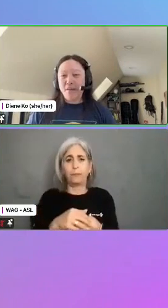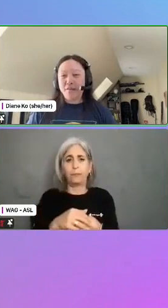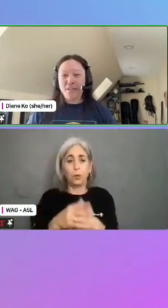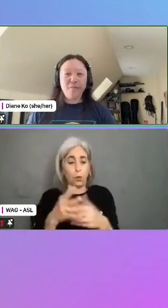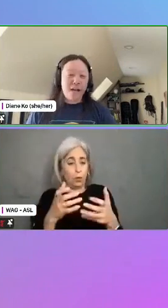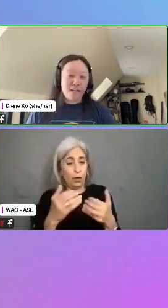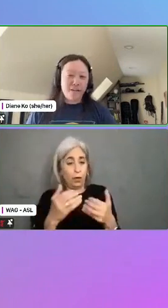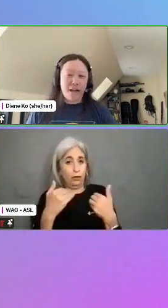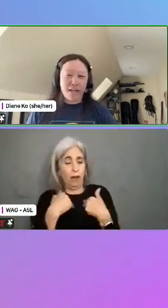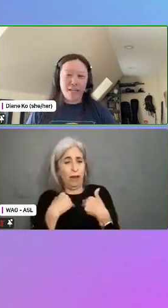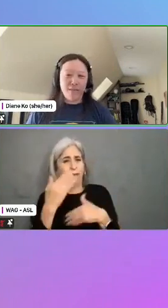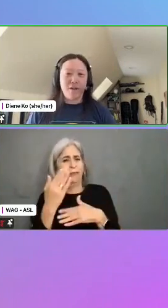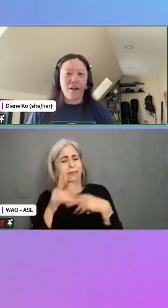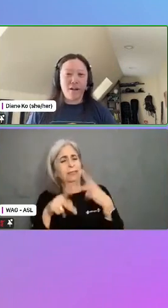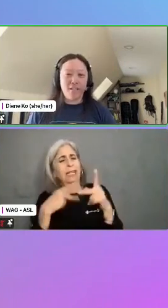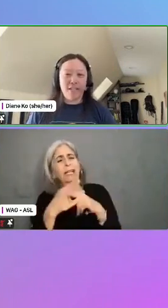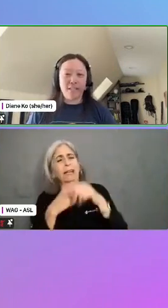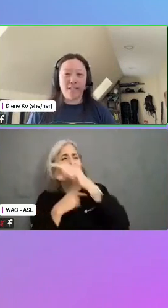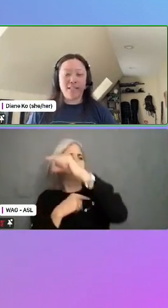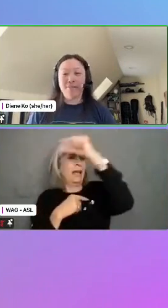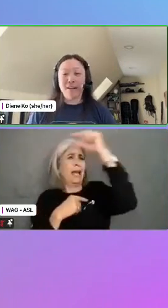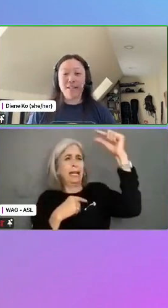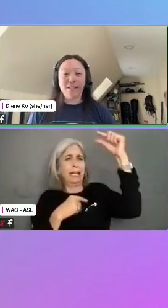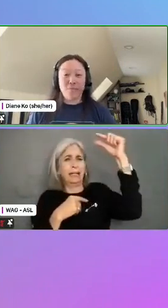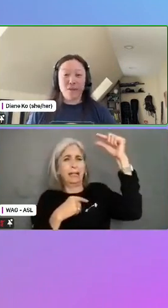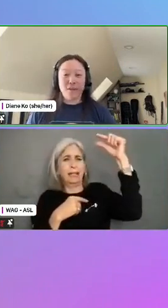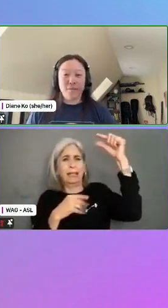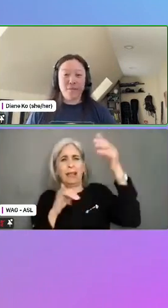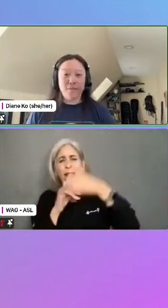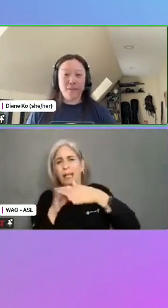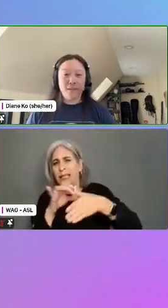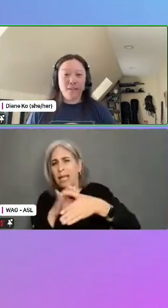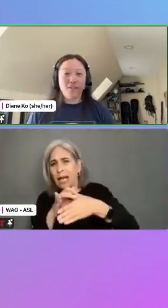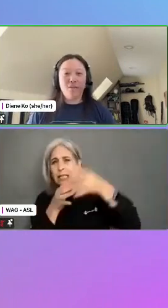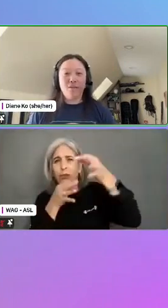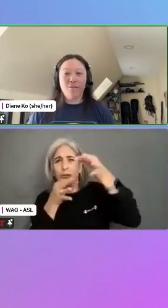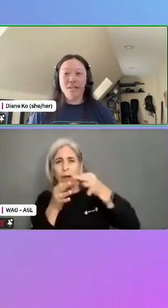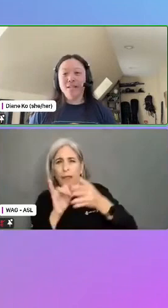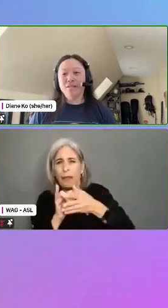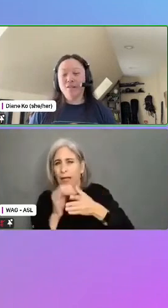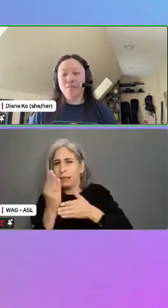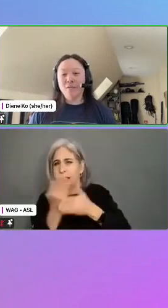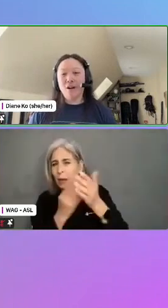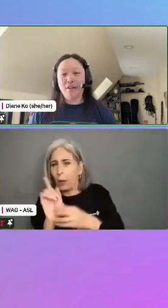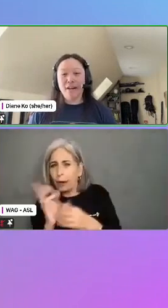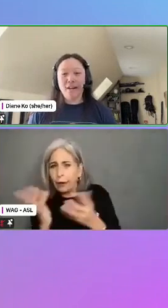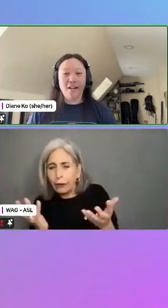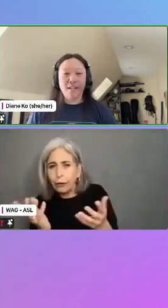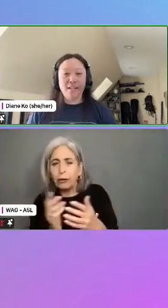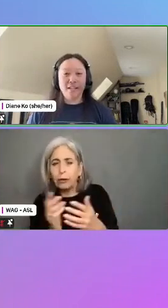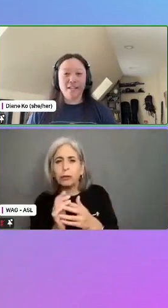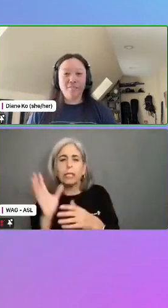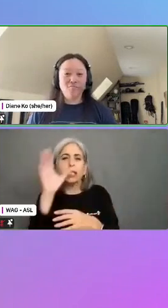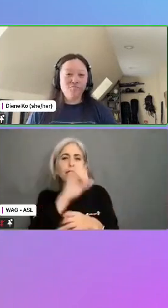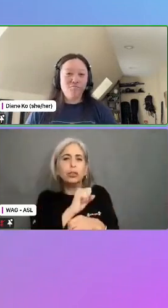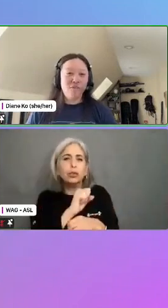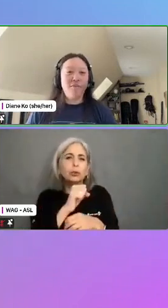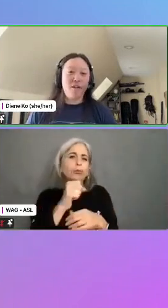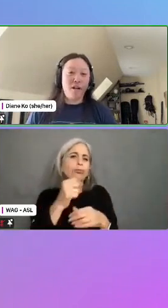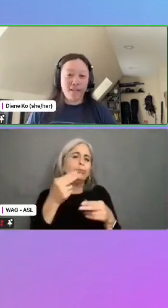for them. You could even go one step further to reduce friction and have the ID attribute as optional. And